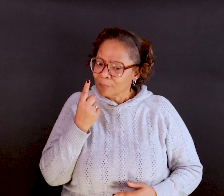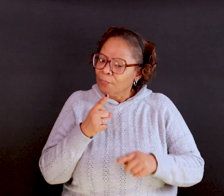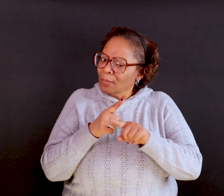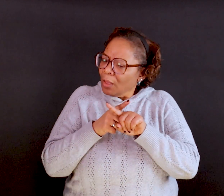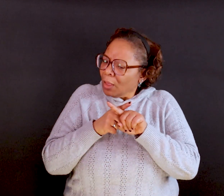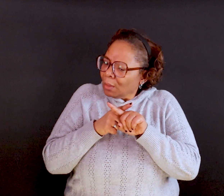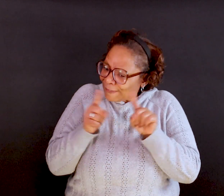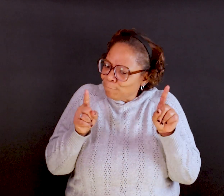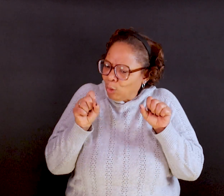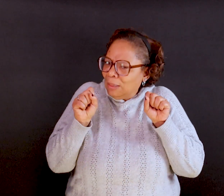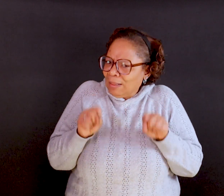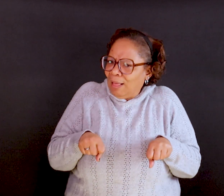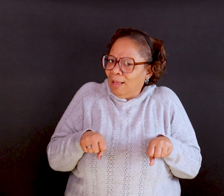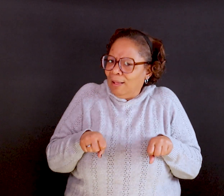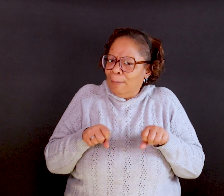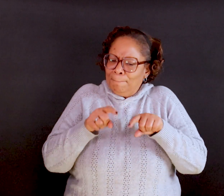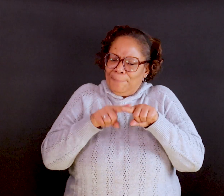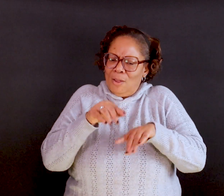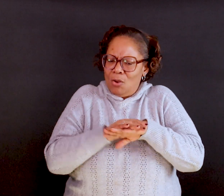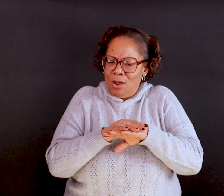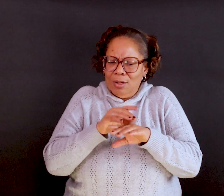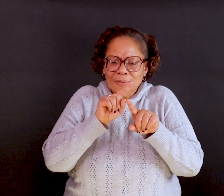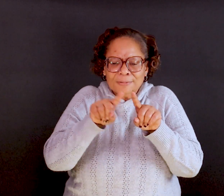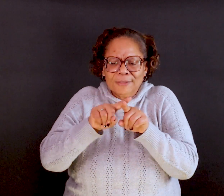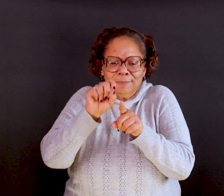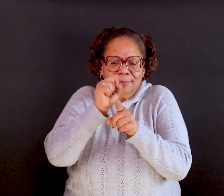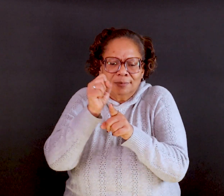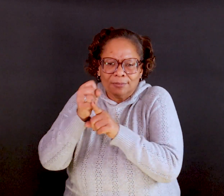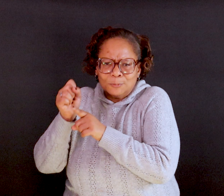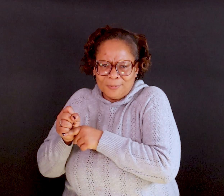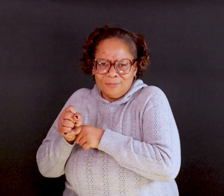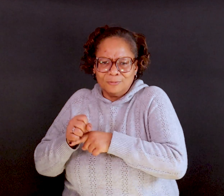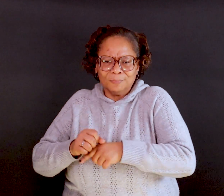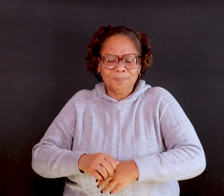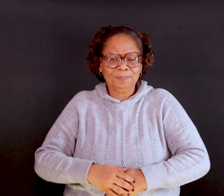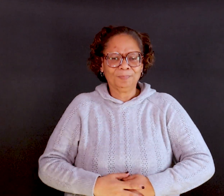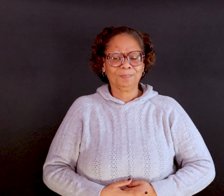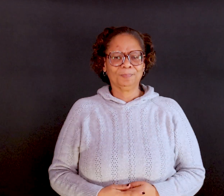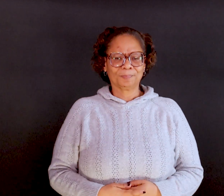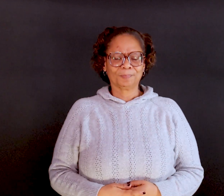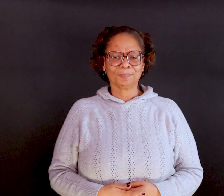although it can be longer in some cases.